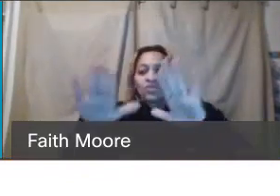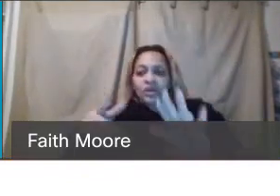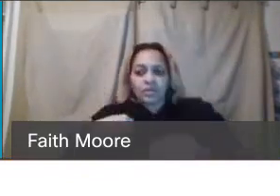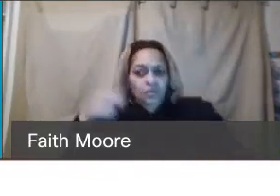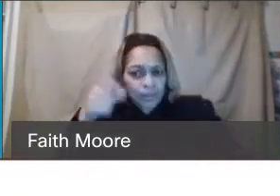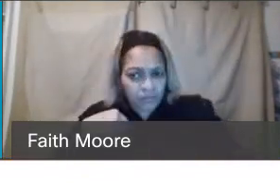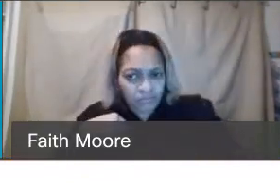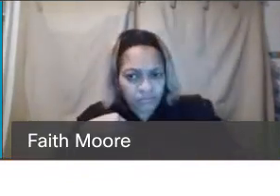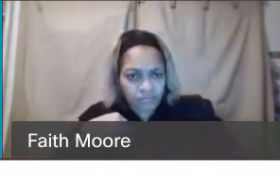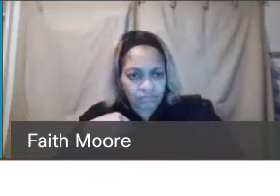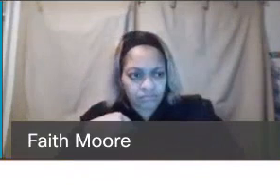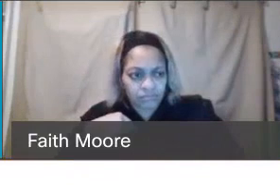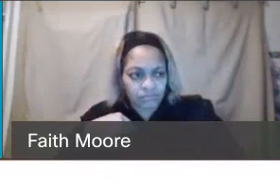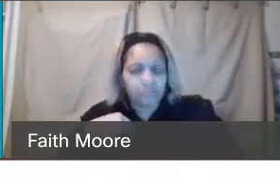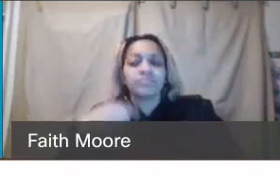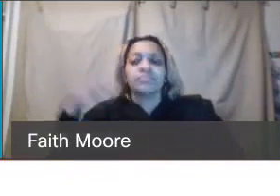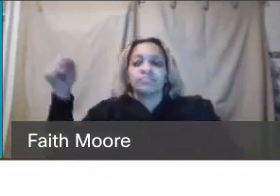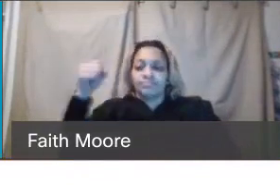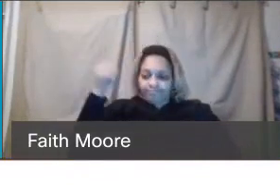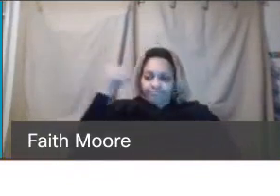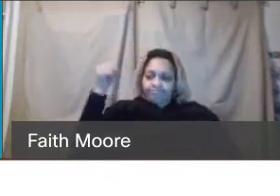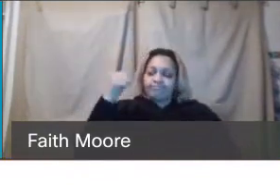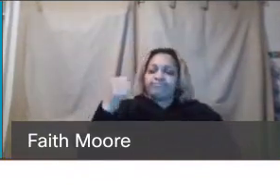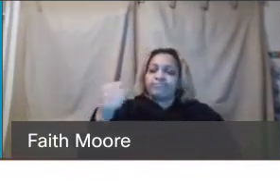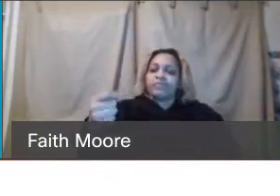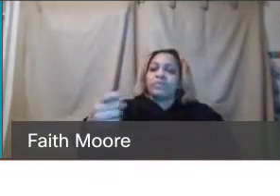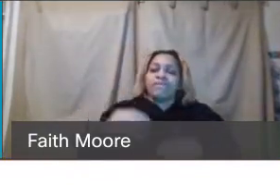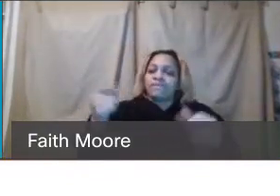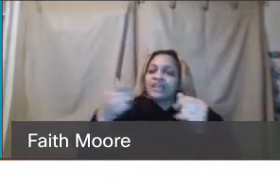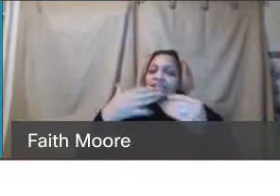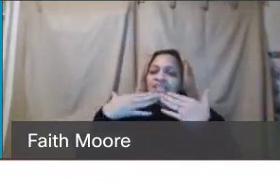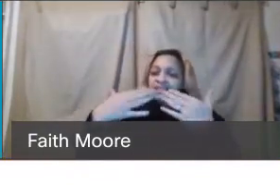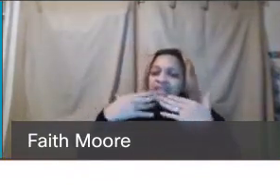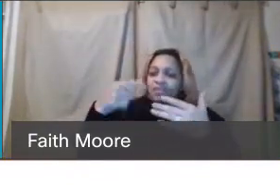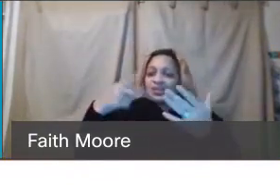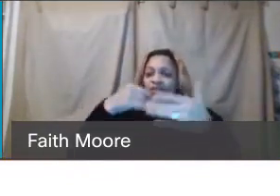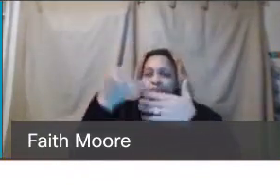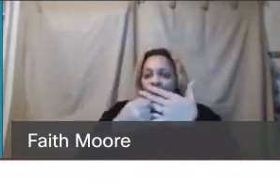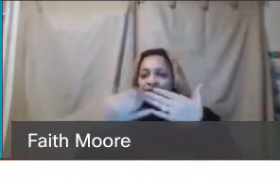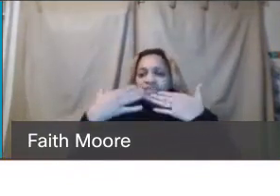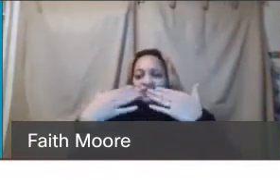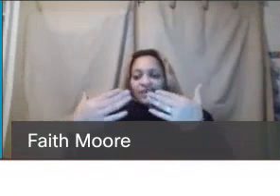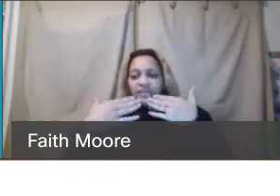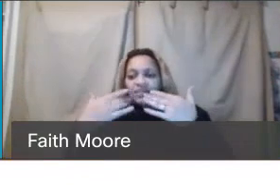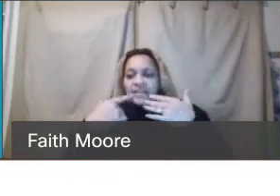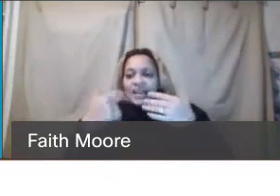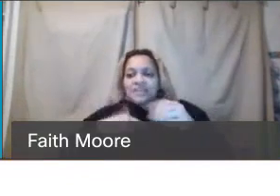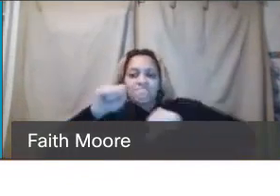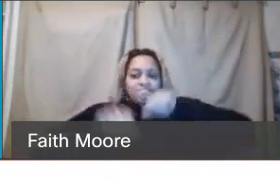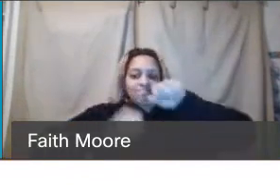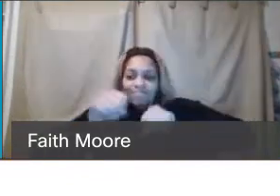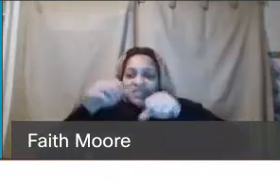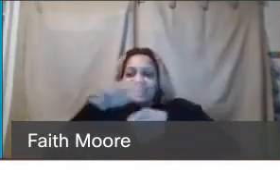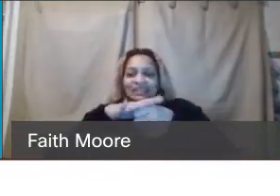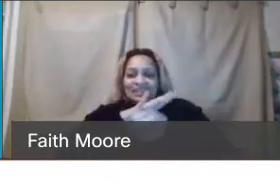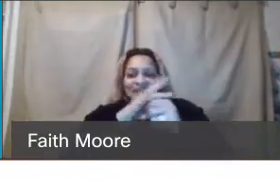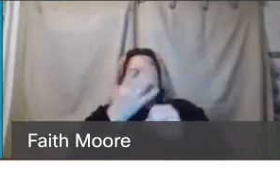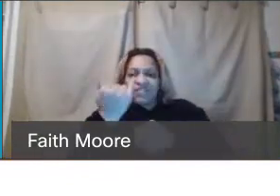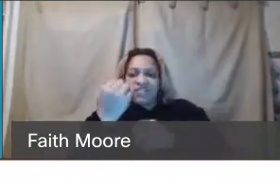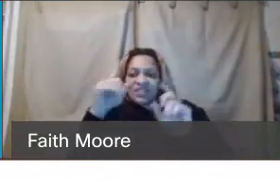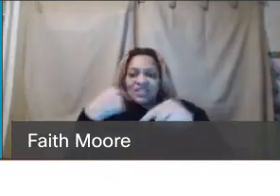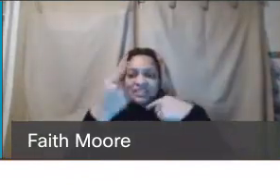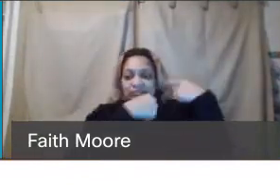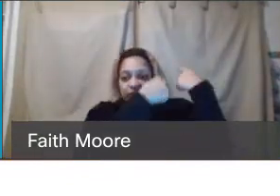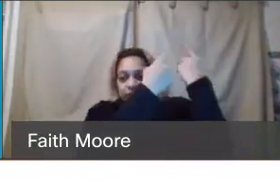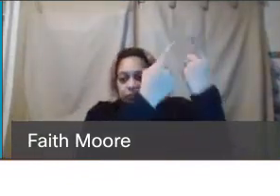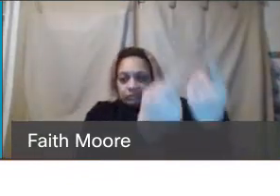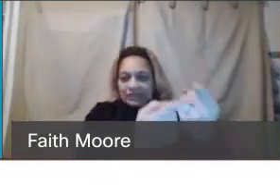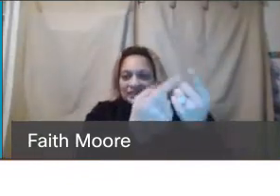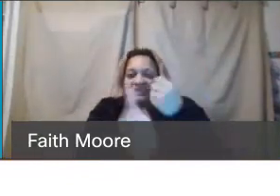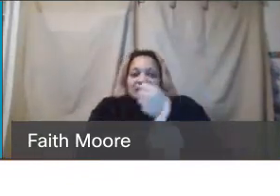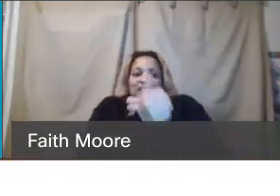Yes, okay just a quick Thank you so much for this project it's I bike this quarter for the last 15 years and it's incredibly dangerous and I'm so happy that this is moving forward.